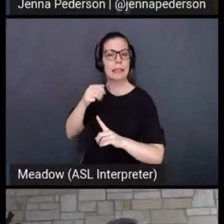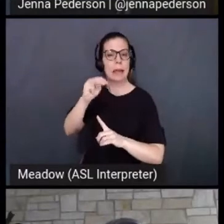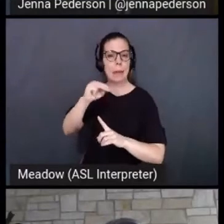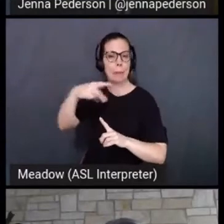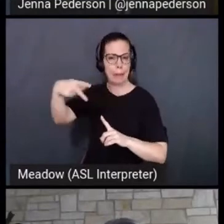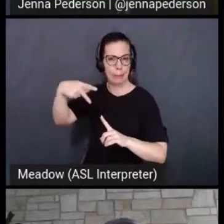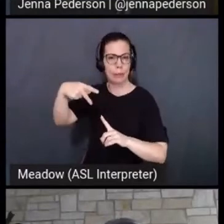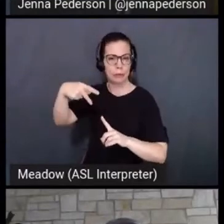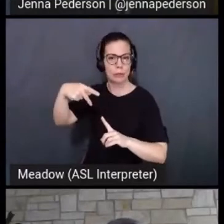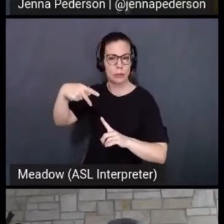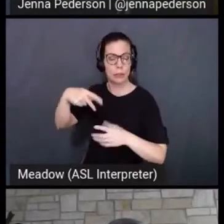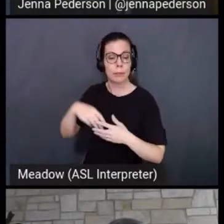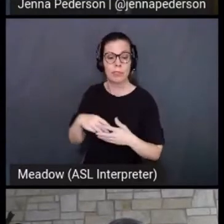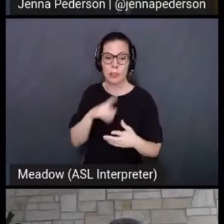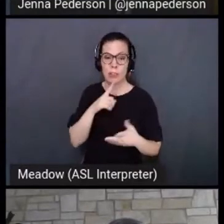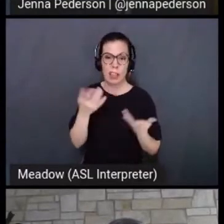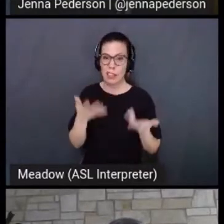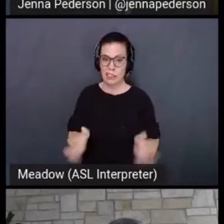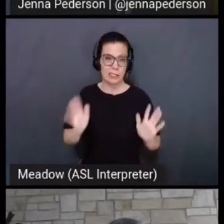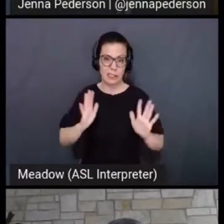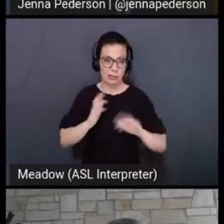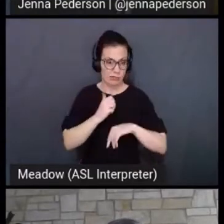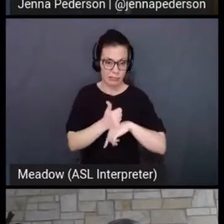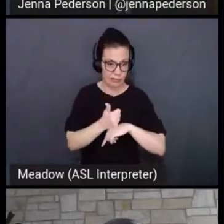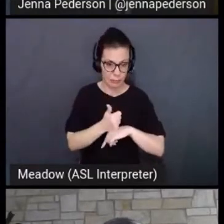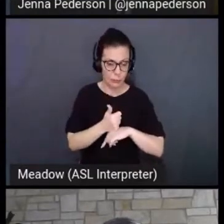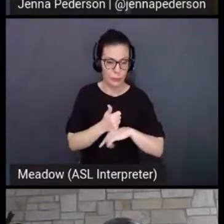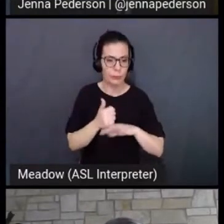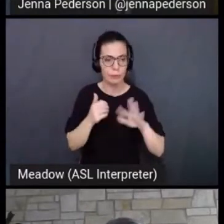And that's where we at, and also another big tip here is